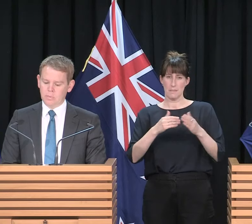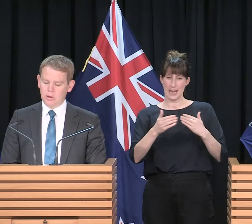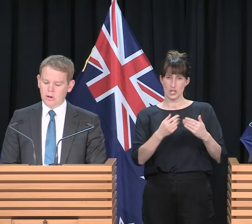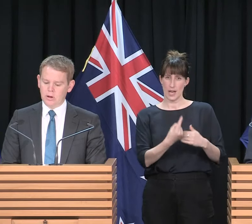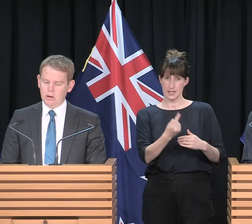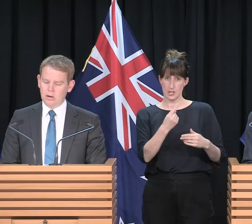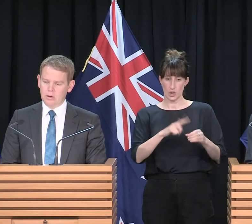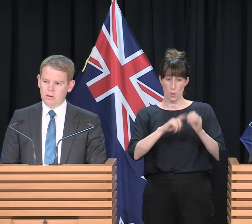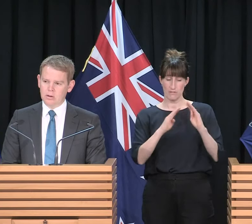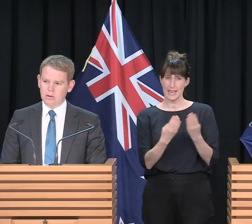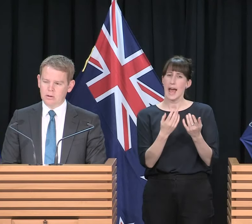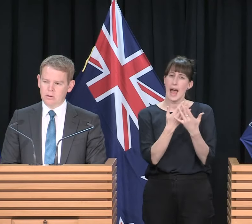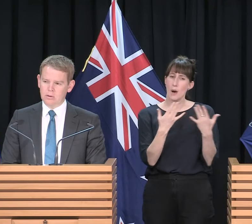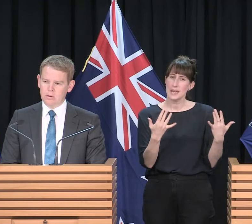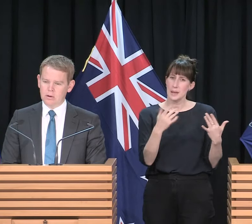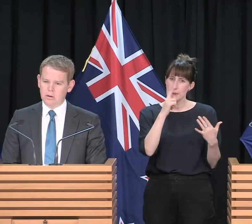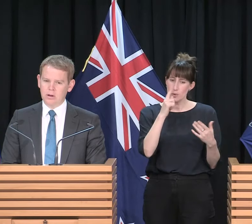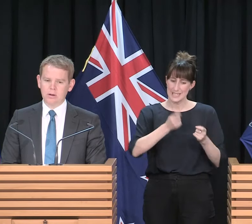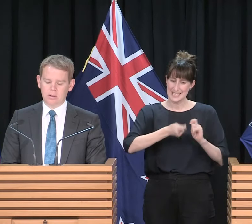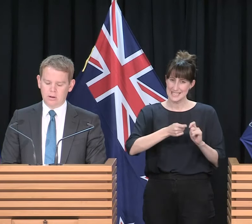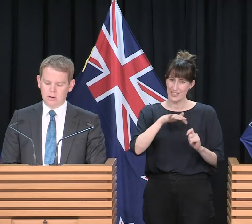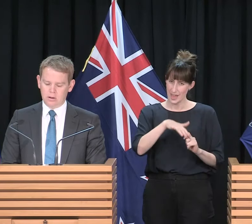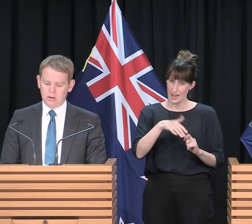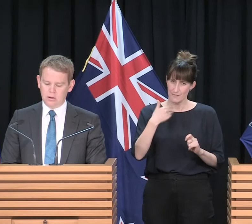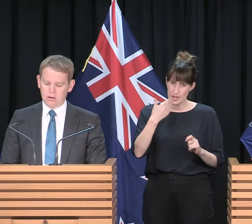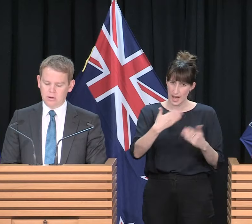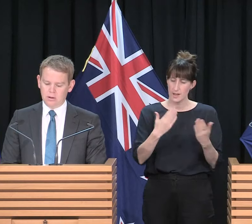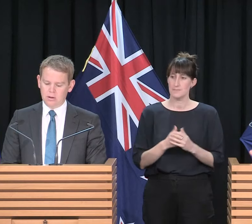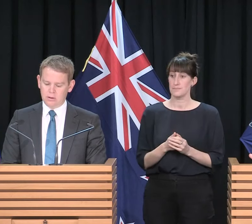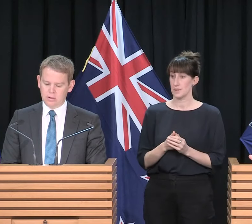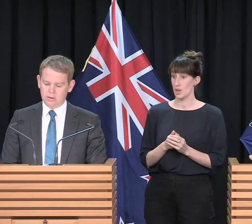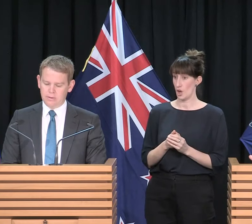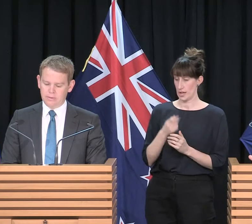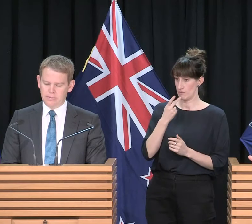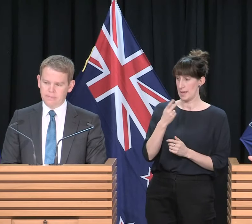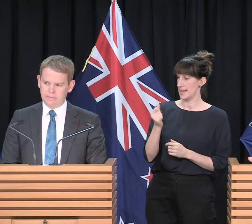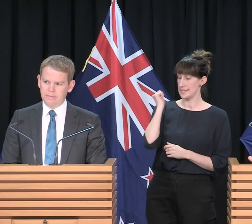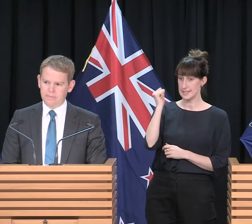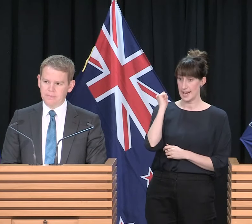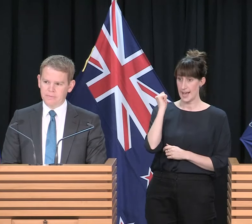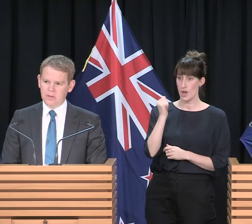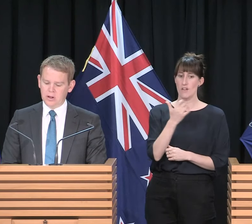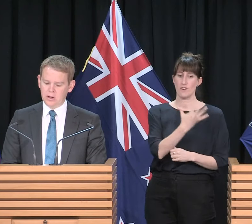supplies and we have improved and greatly strengthened our system for distributing those